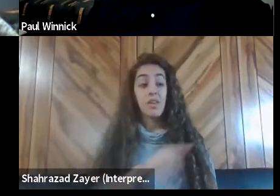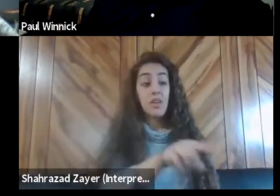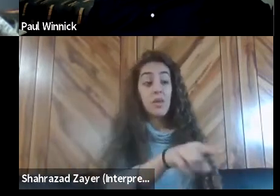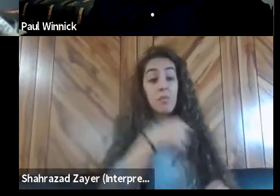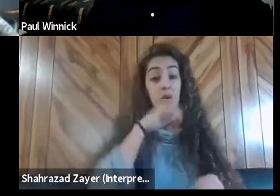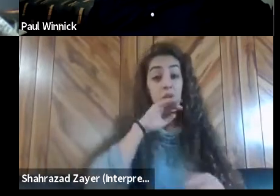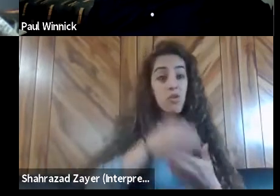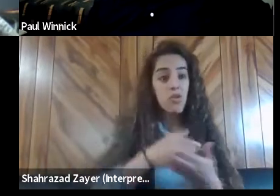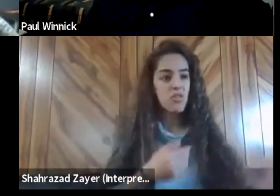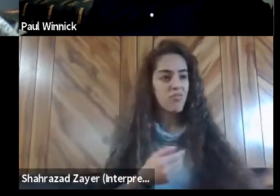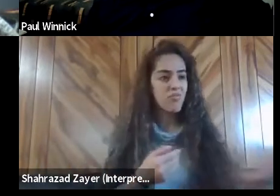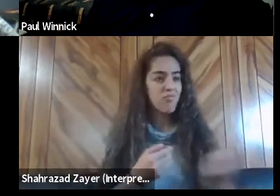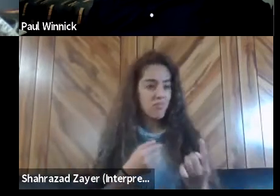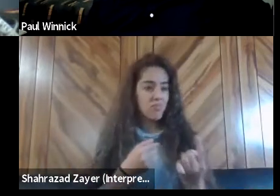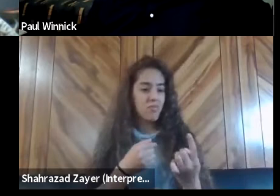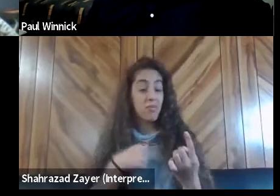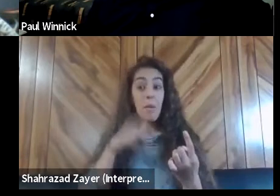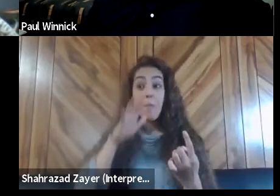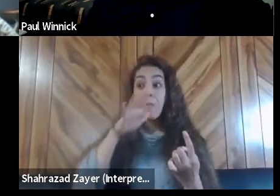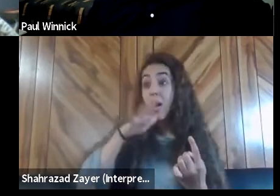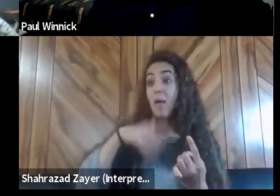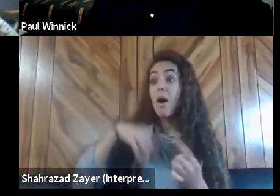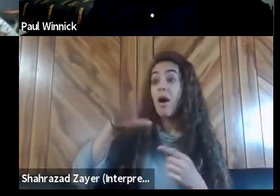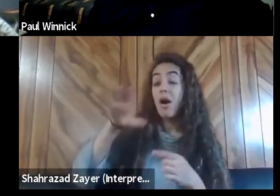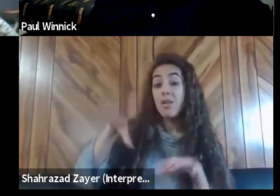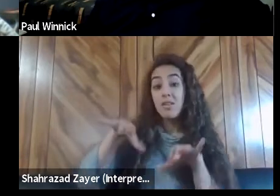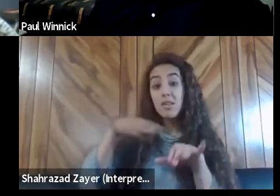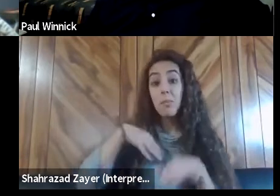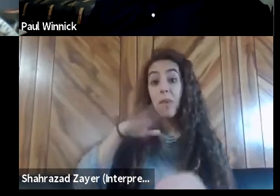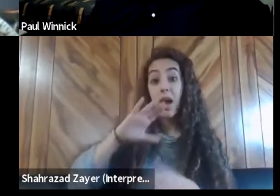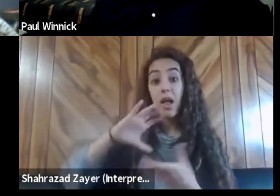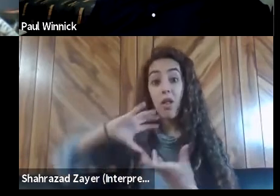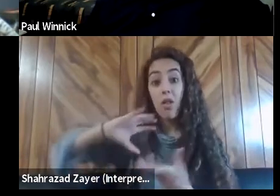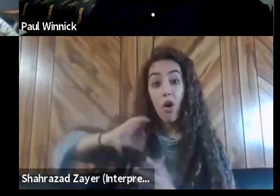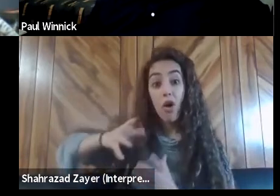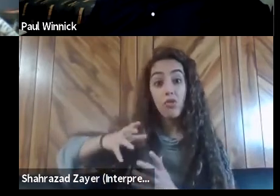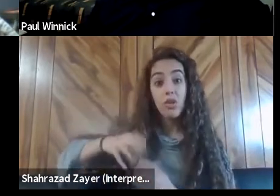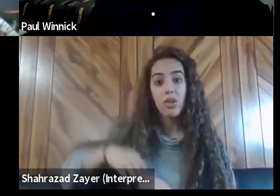your laundry. Yes. And so I came downstairs and in my dryer was